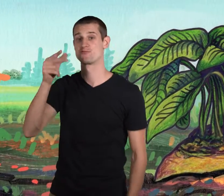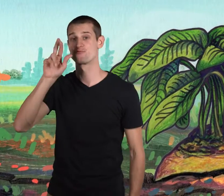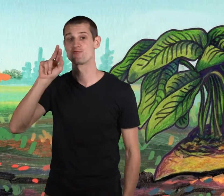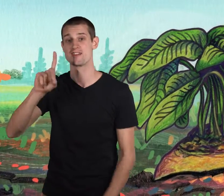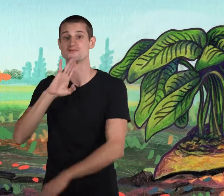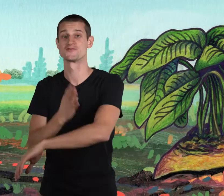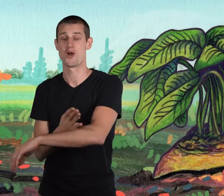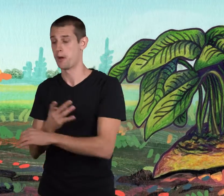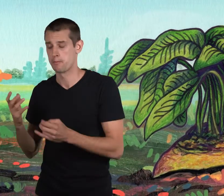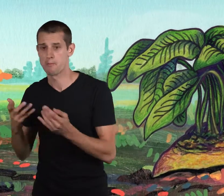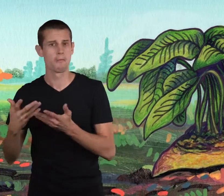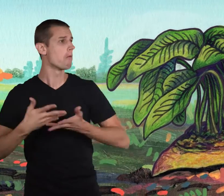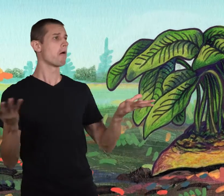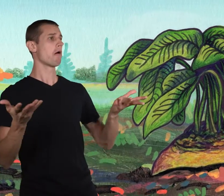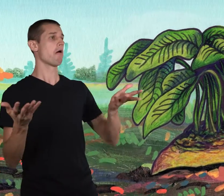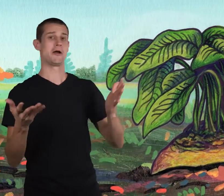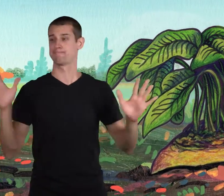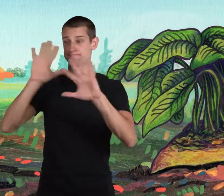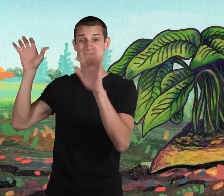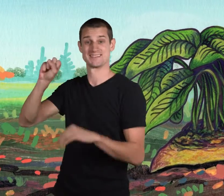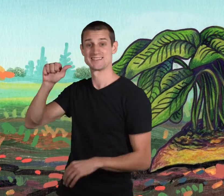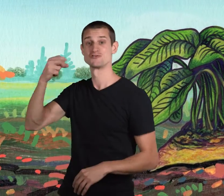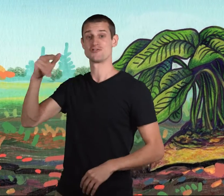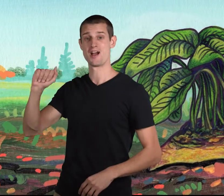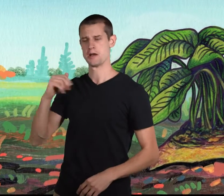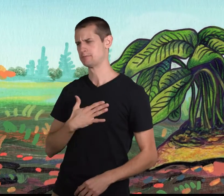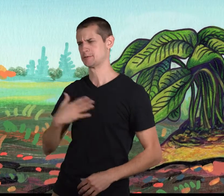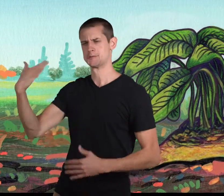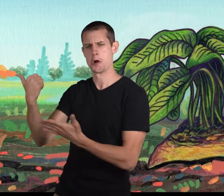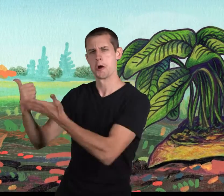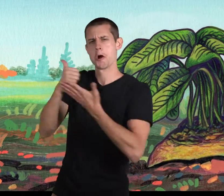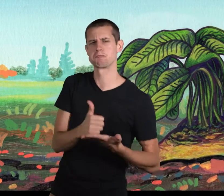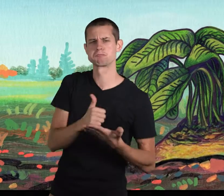So then the grandma called over to their granddaughter for help. "Sasha, please come help us!"